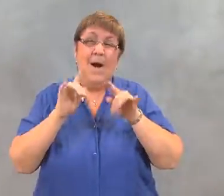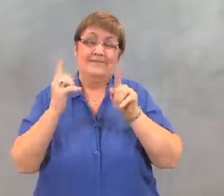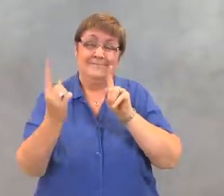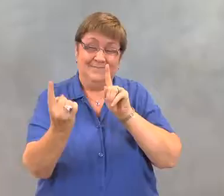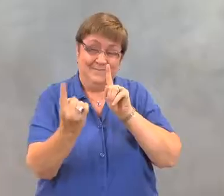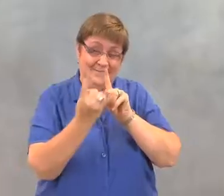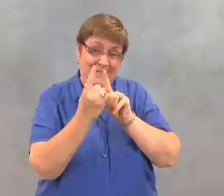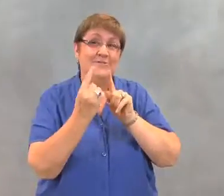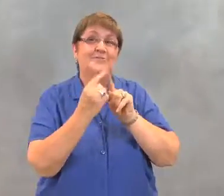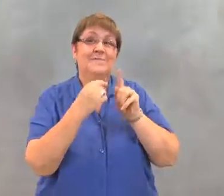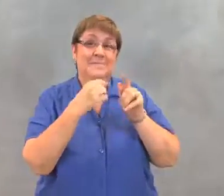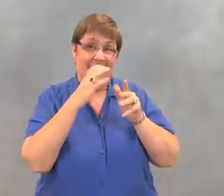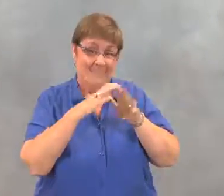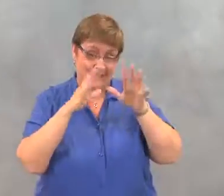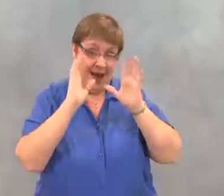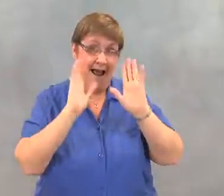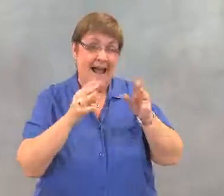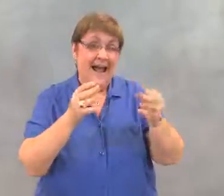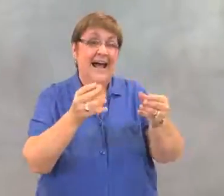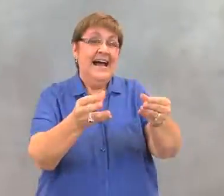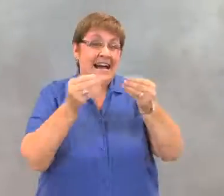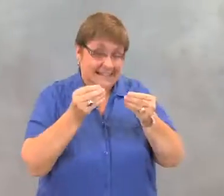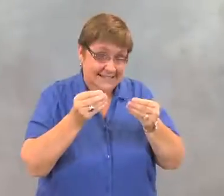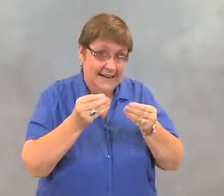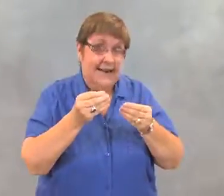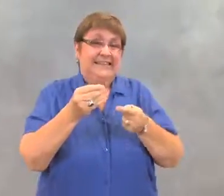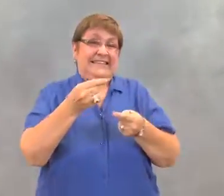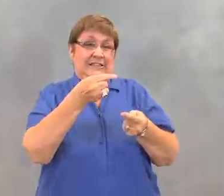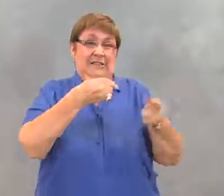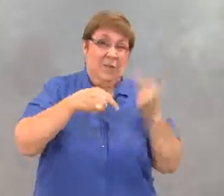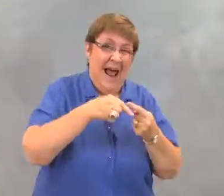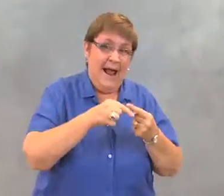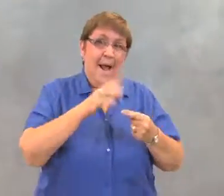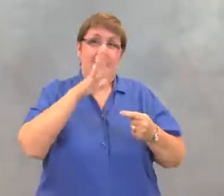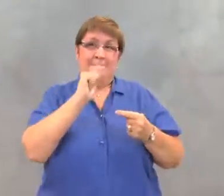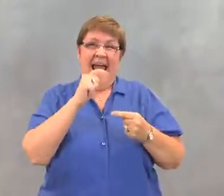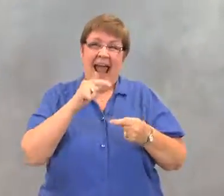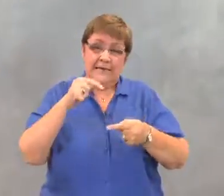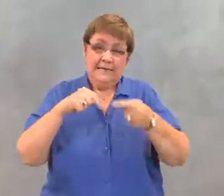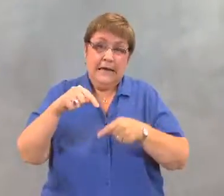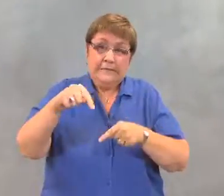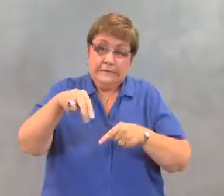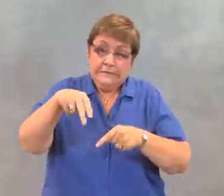He got to my husband, got the bill, then he had to shiver all the way back to shore.